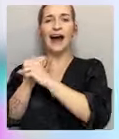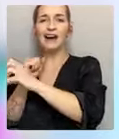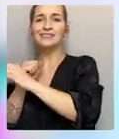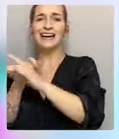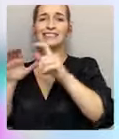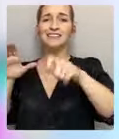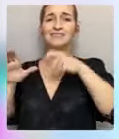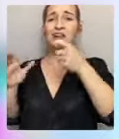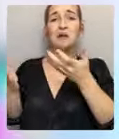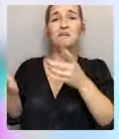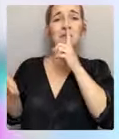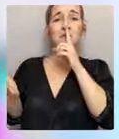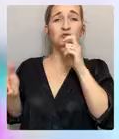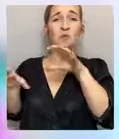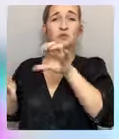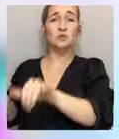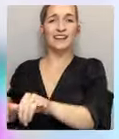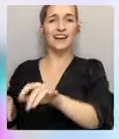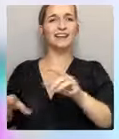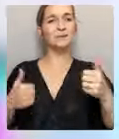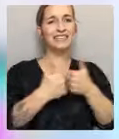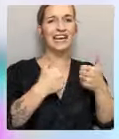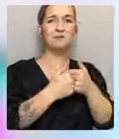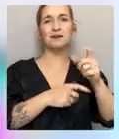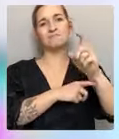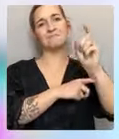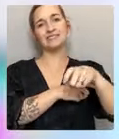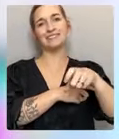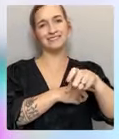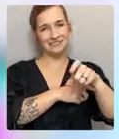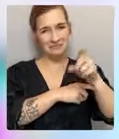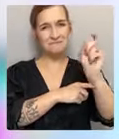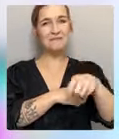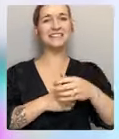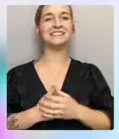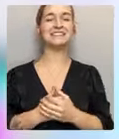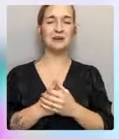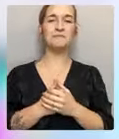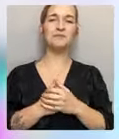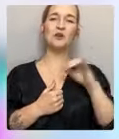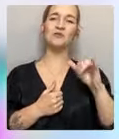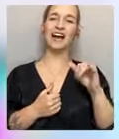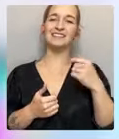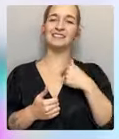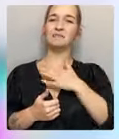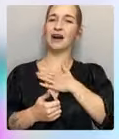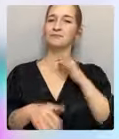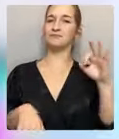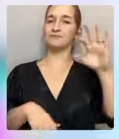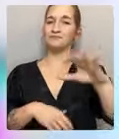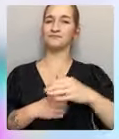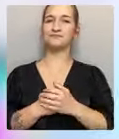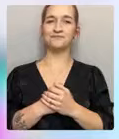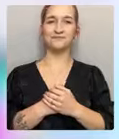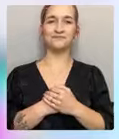you just don't wanna do. And with gaming, you have to do. So, that's something I would really recommend.